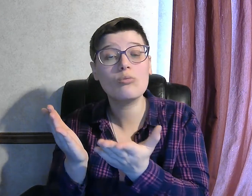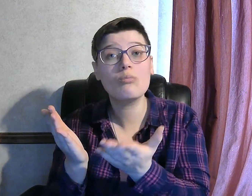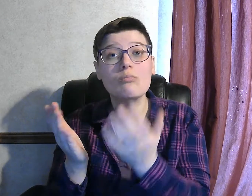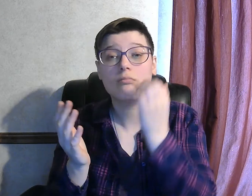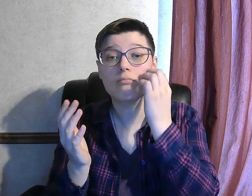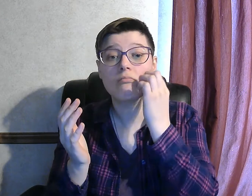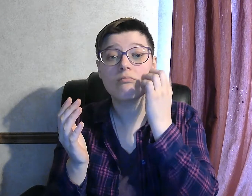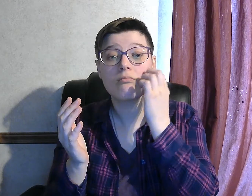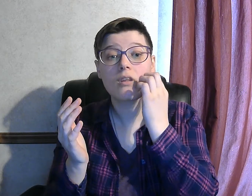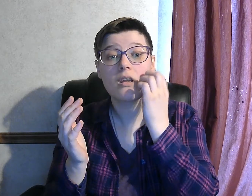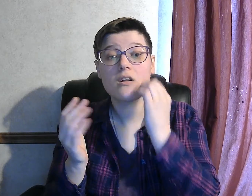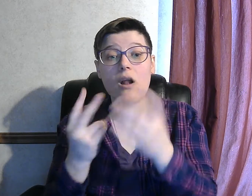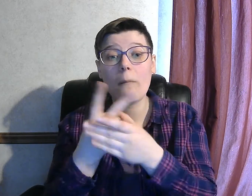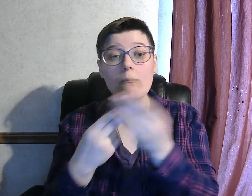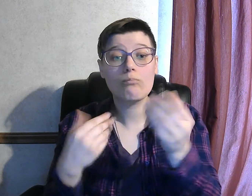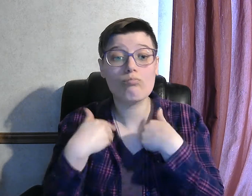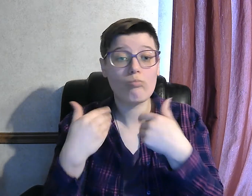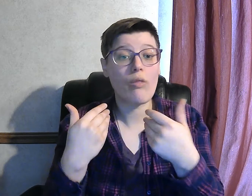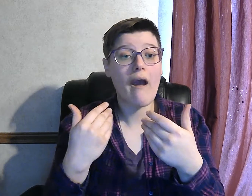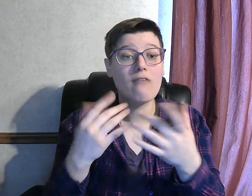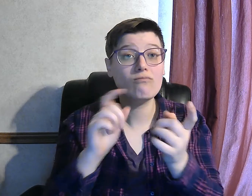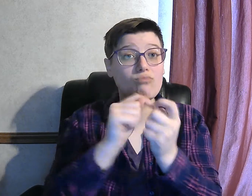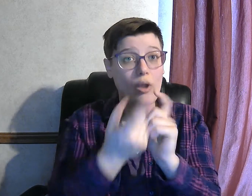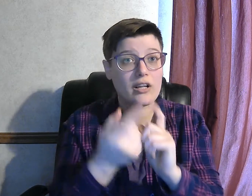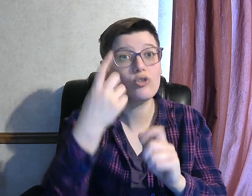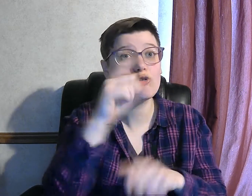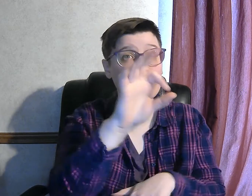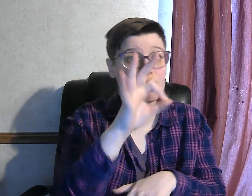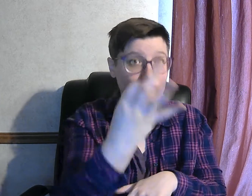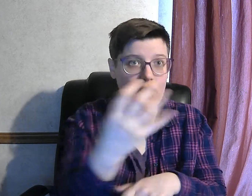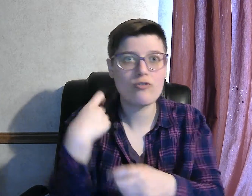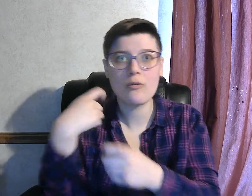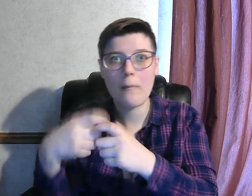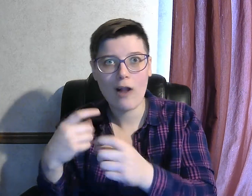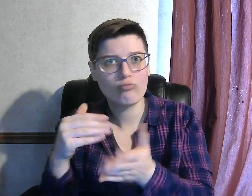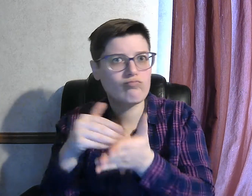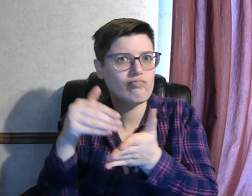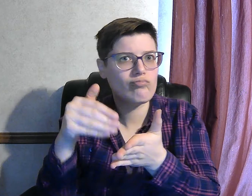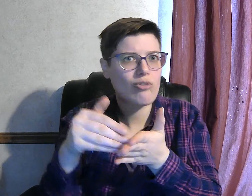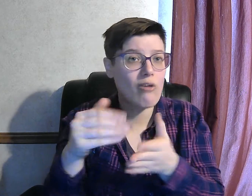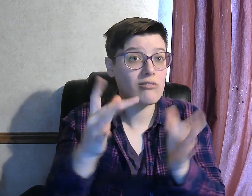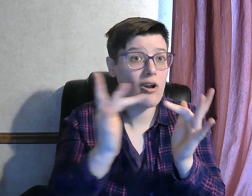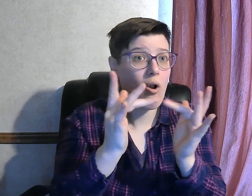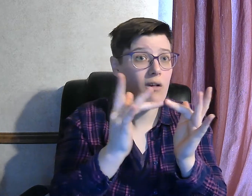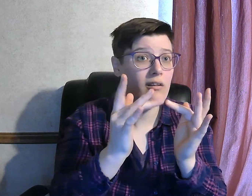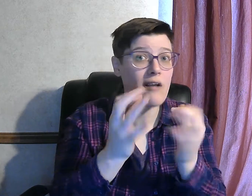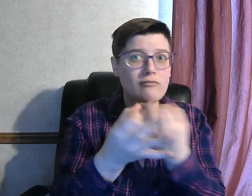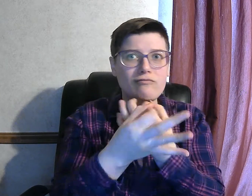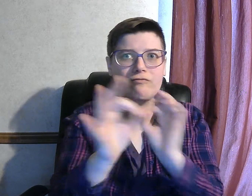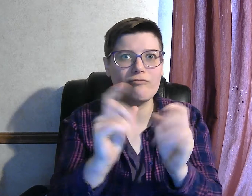online and bookstores both have translations for both French and Spanish.